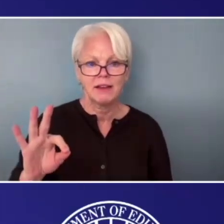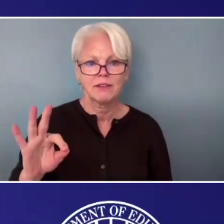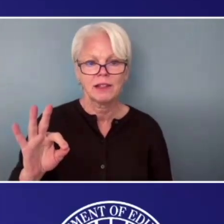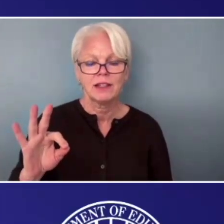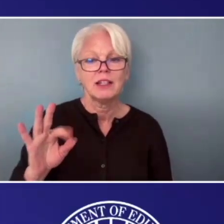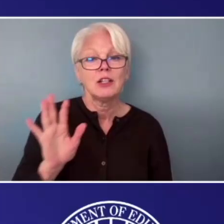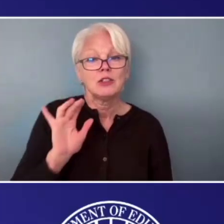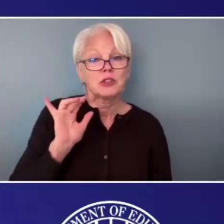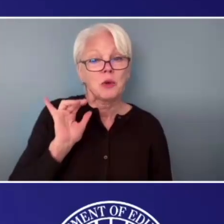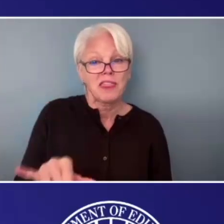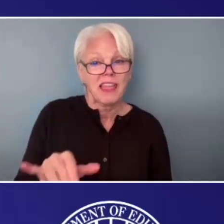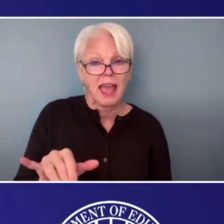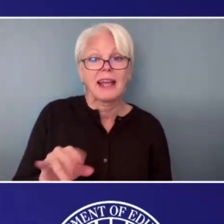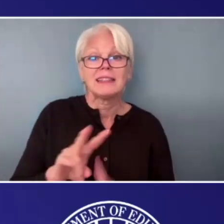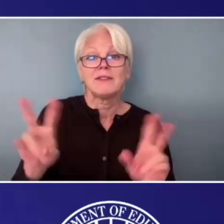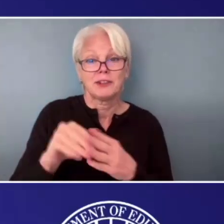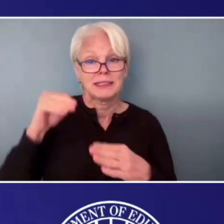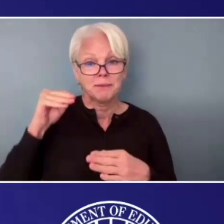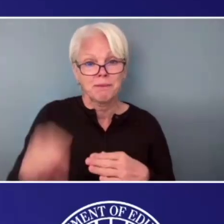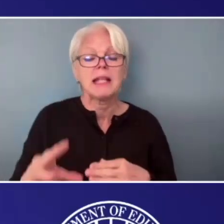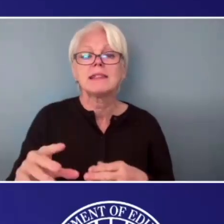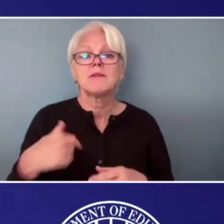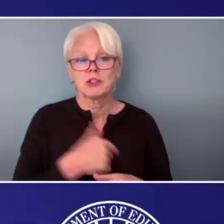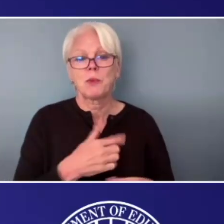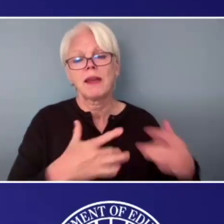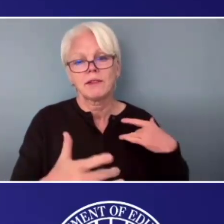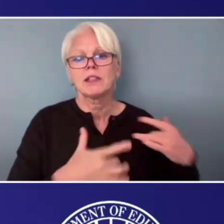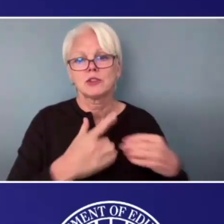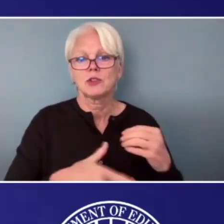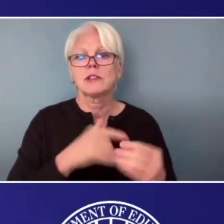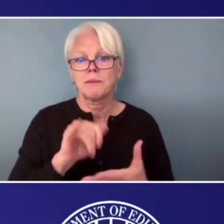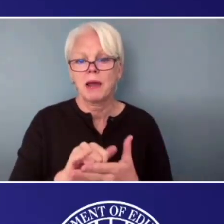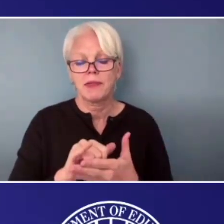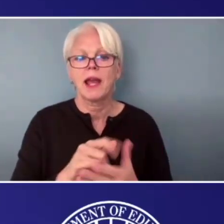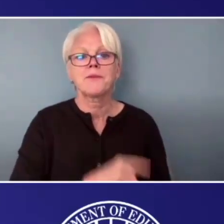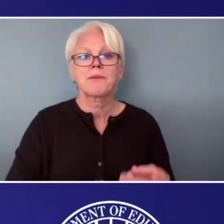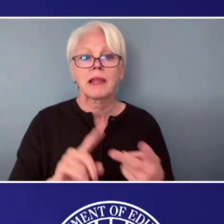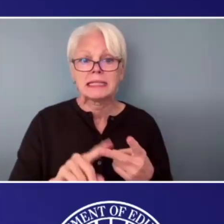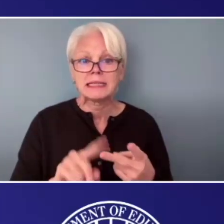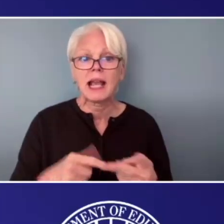expensive. And so we have some concerns about that. The second thing is, I would like to call for a ten-minute